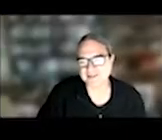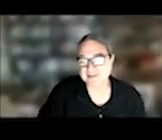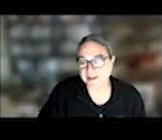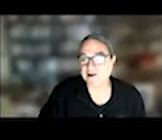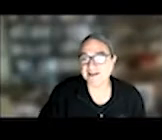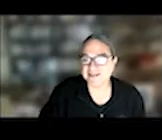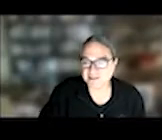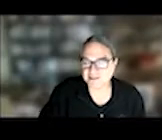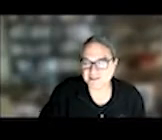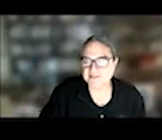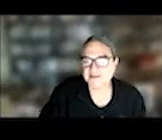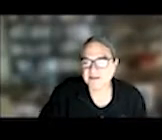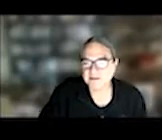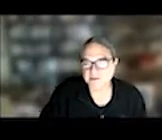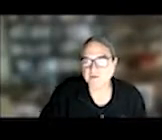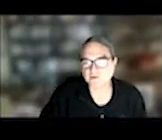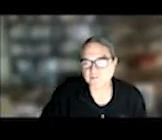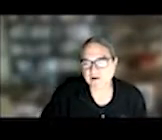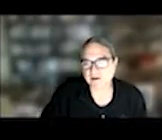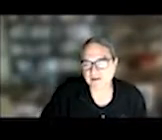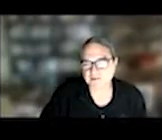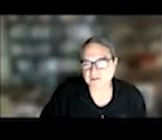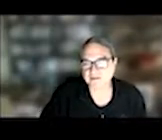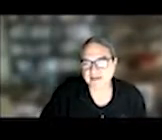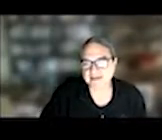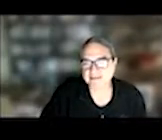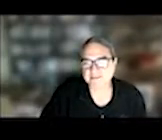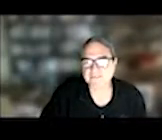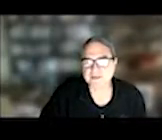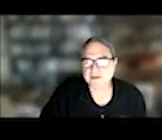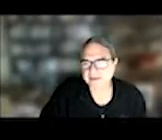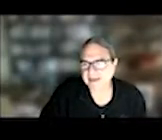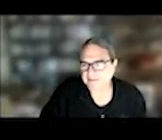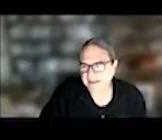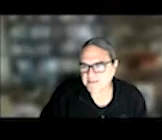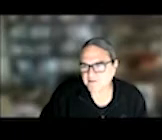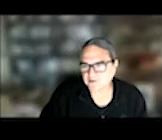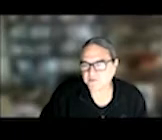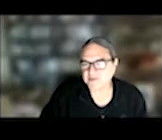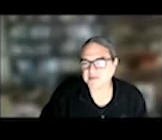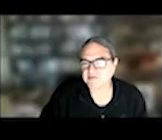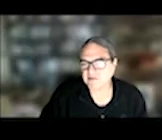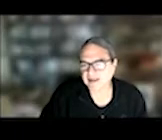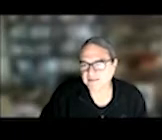but they are indigenous to North America as well as Alaska the Athabascan groups in Central Alaska